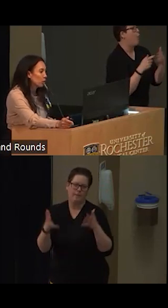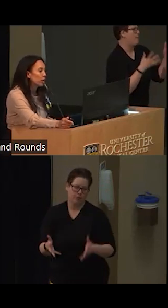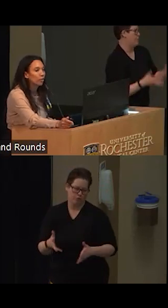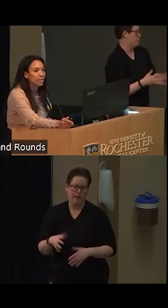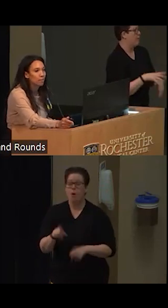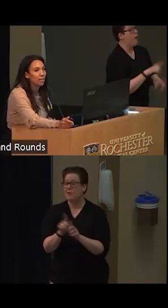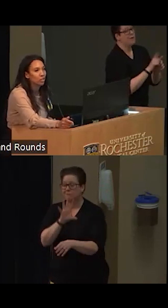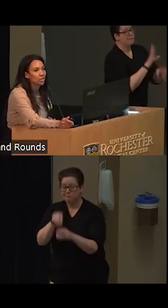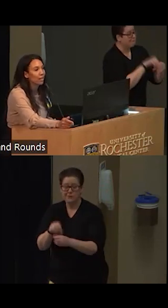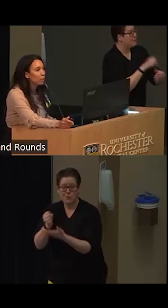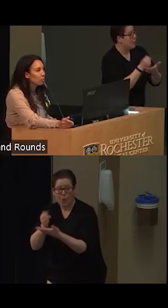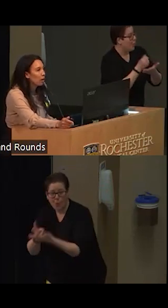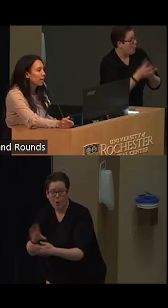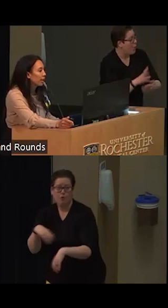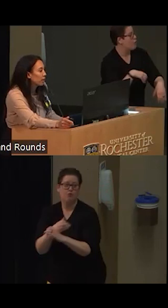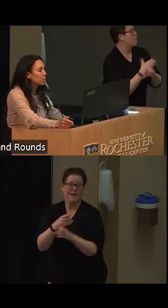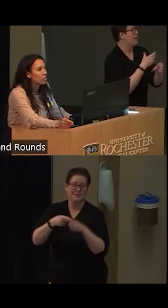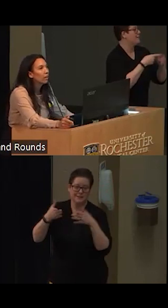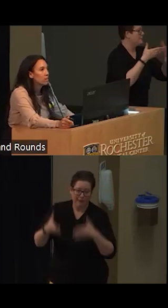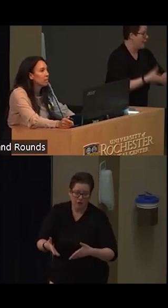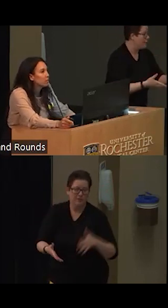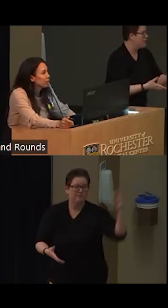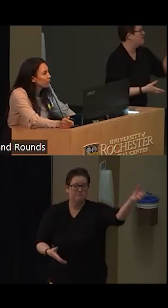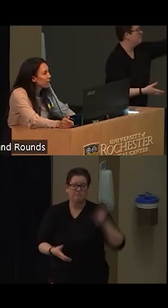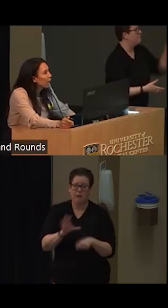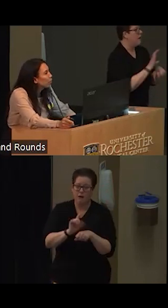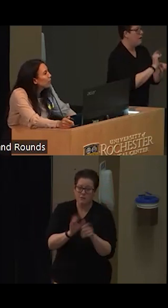work our crisis Specialists and then we brought in Consultants because we knew we needed help